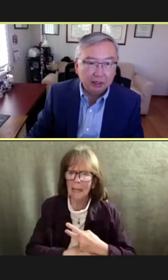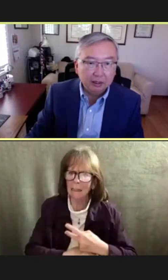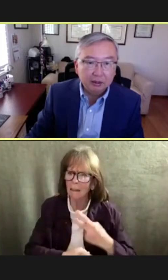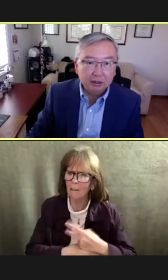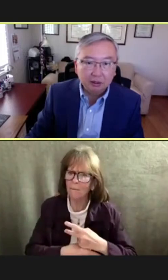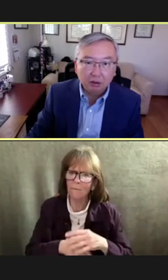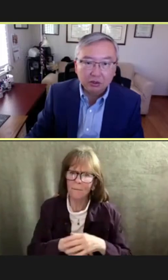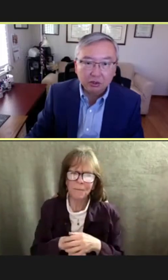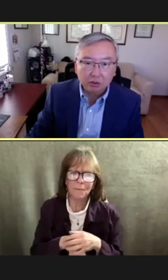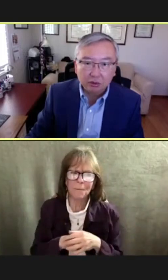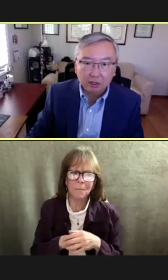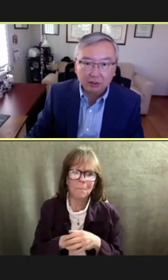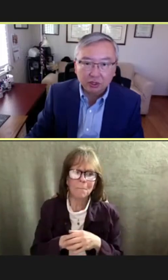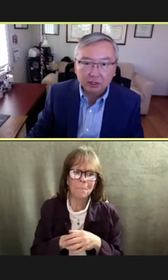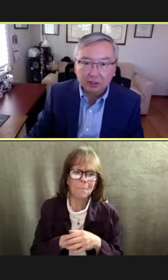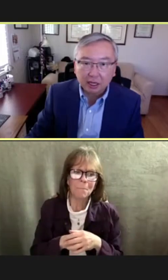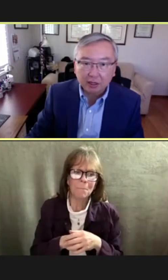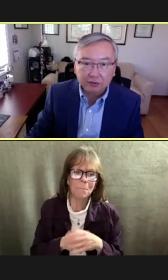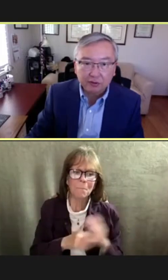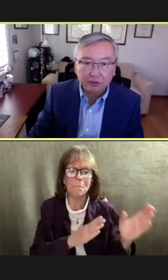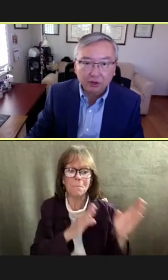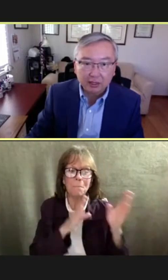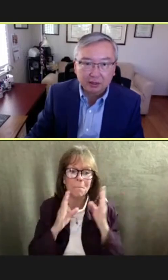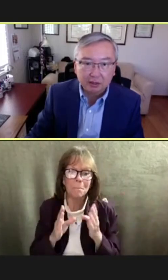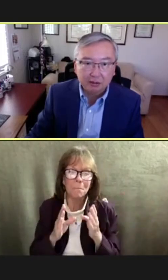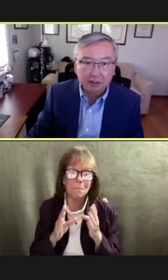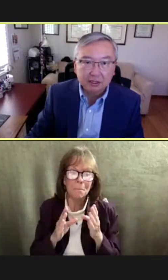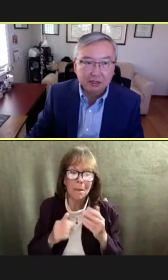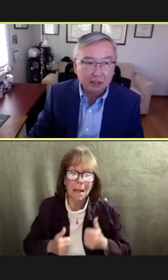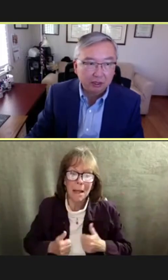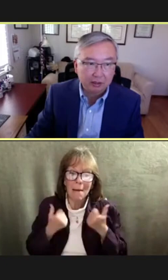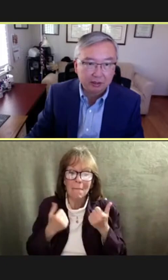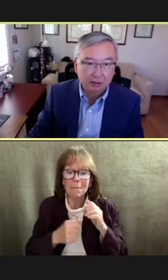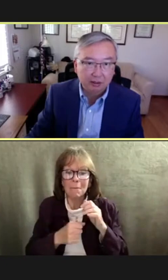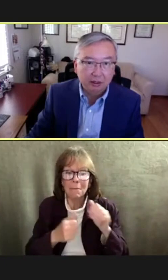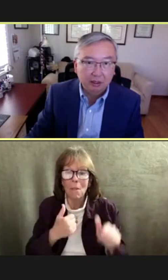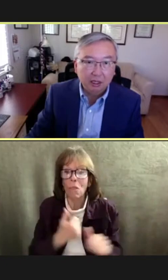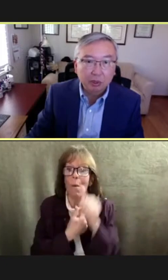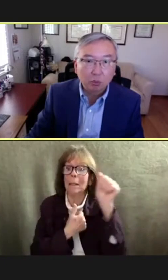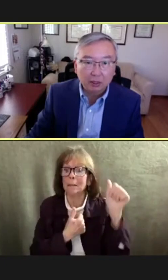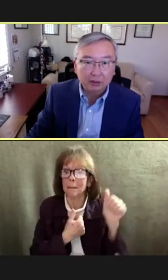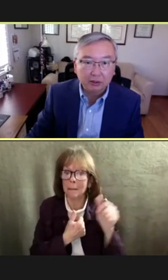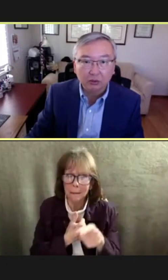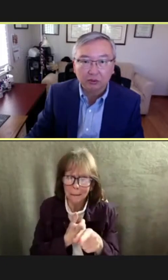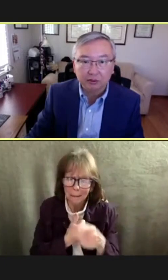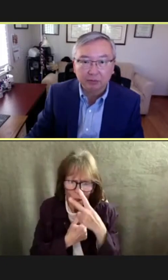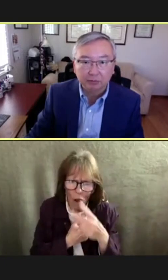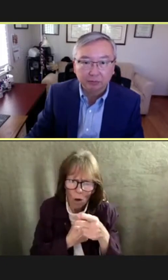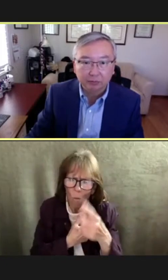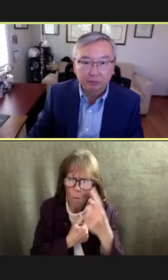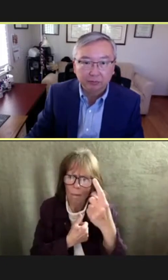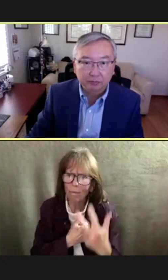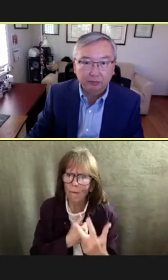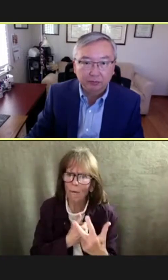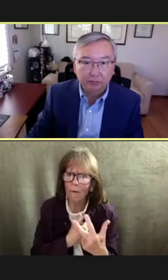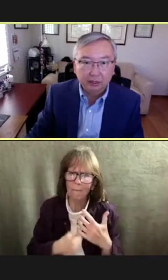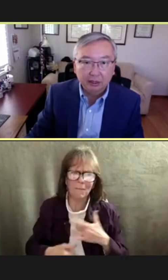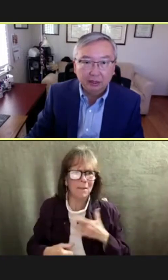And also untreated life threat, this is serious, about one third of them.